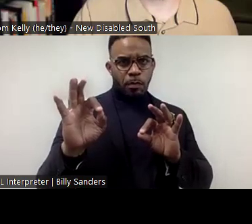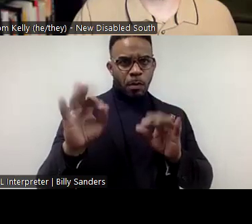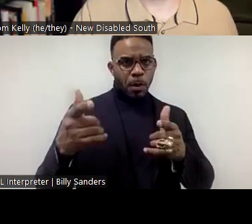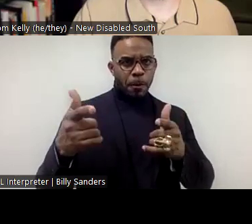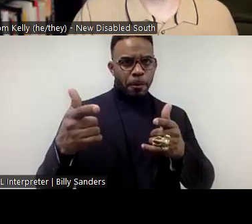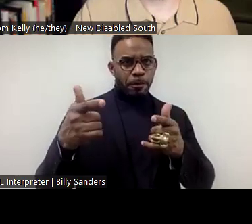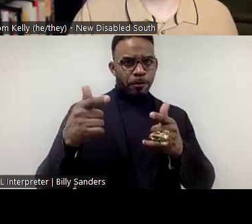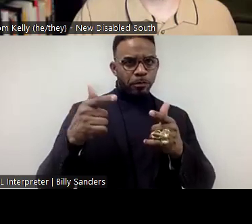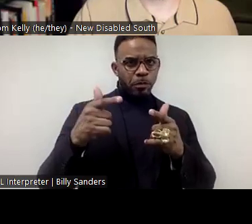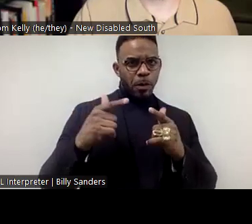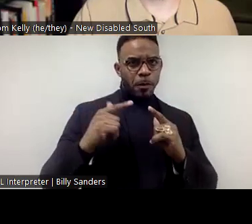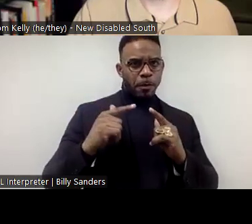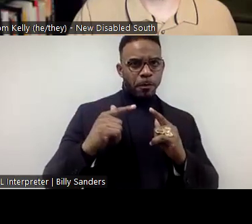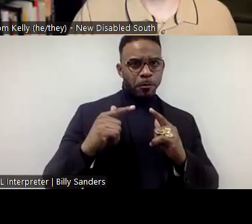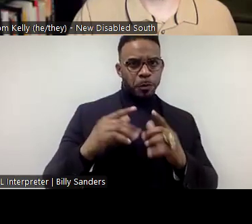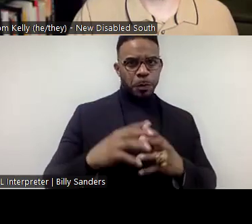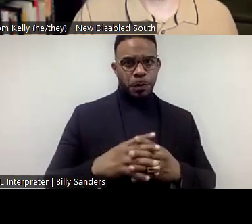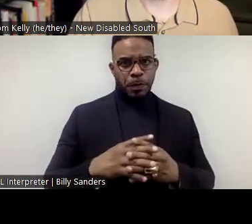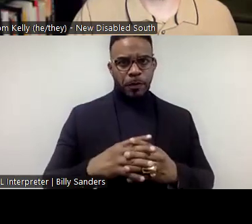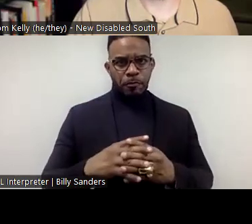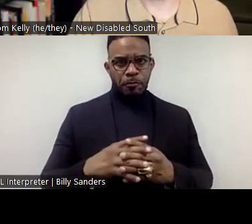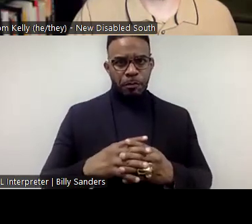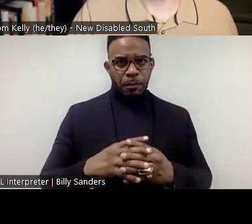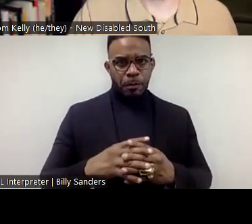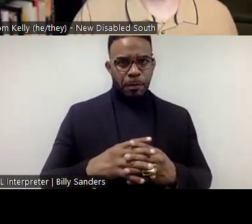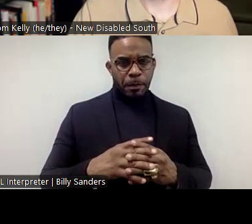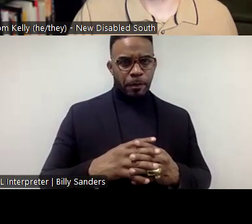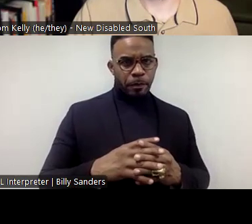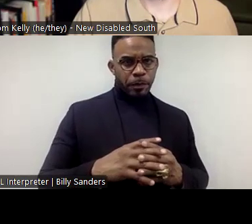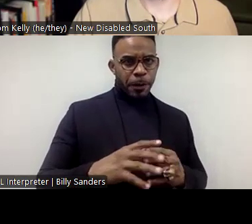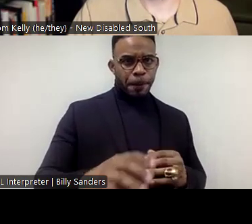Cameron who is a disability justice elder. Anita uses she